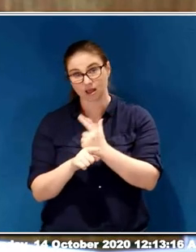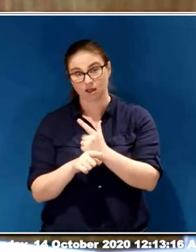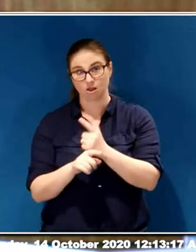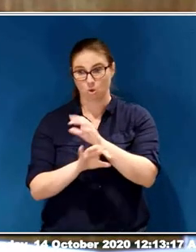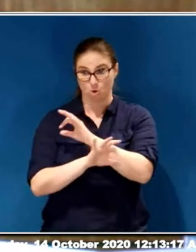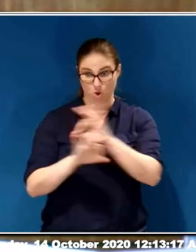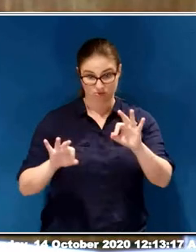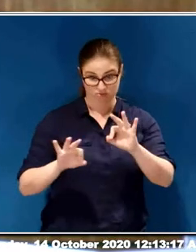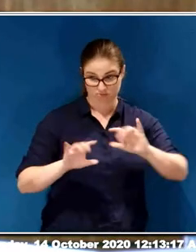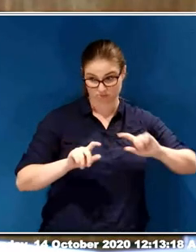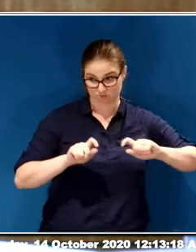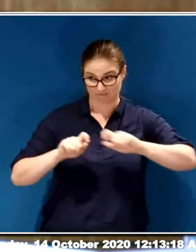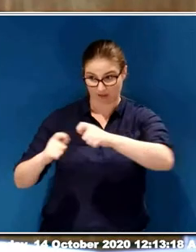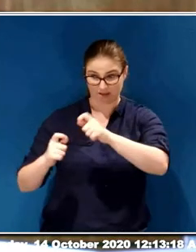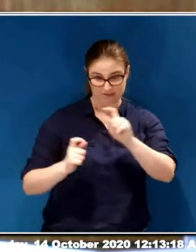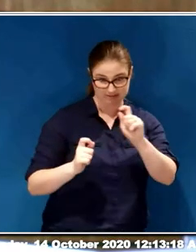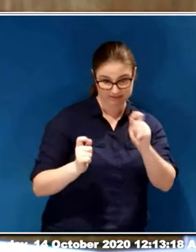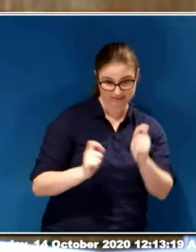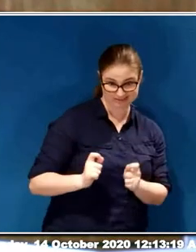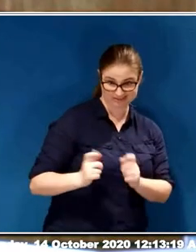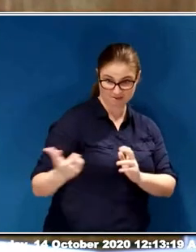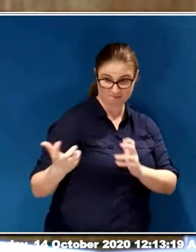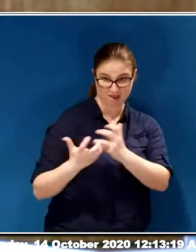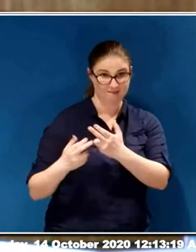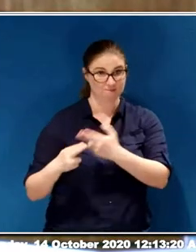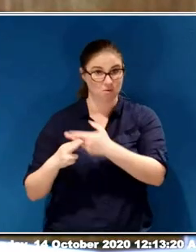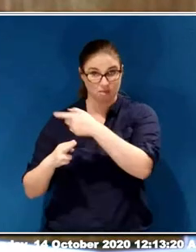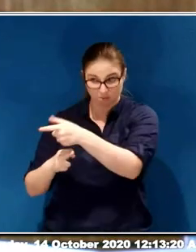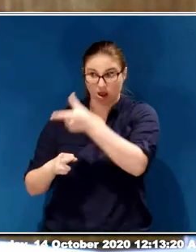You've referred to the Convention and to the Disability Discrimination